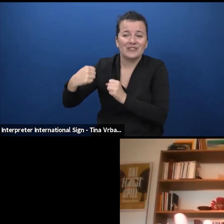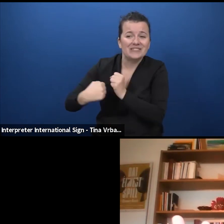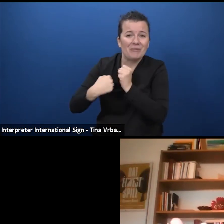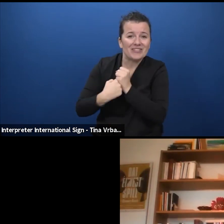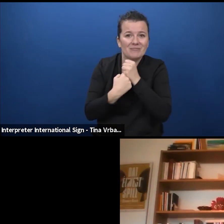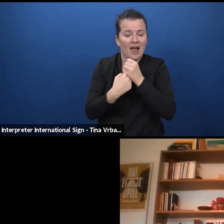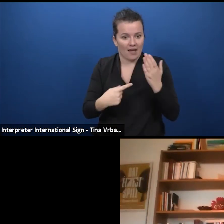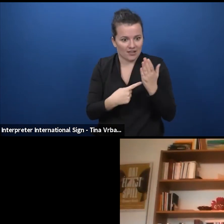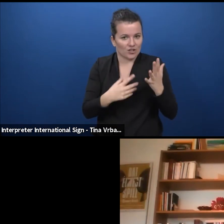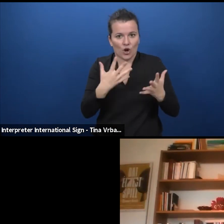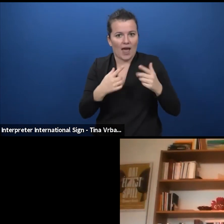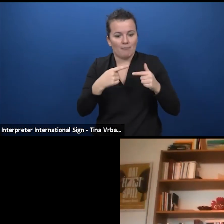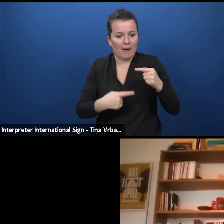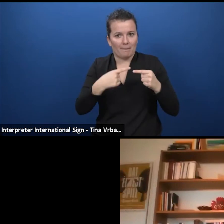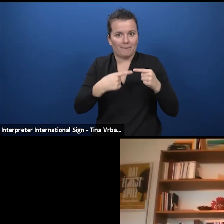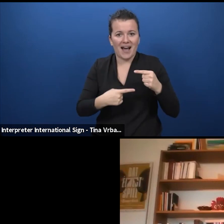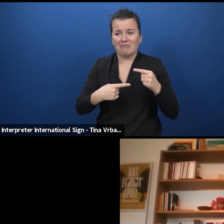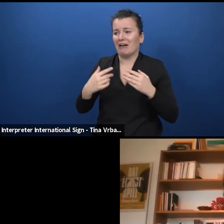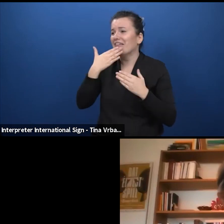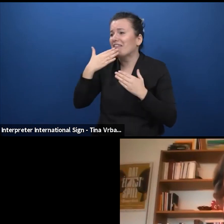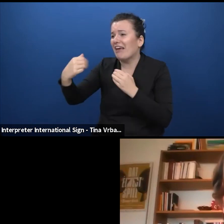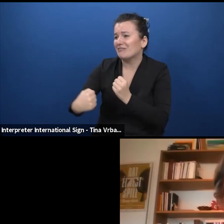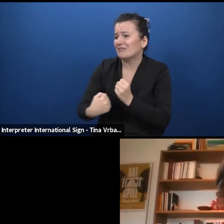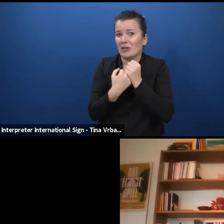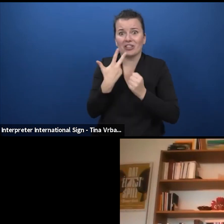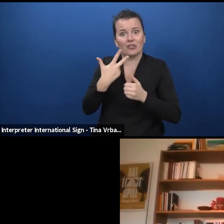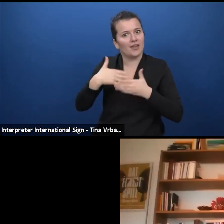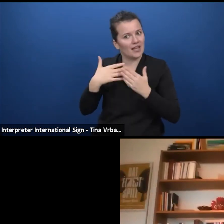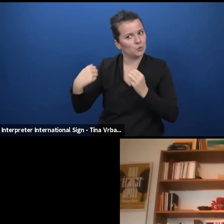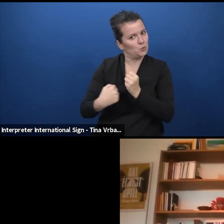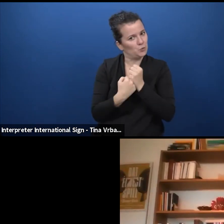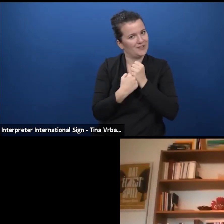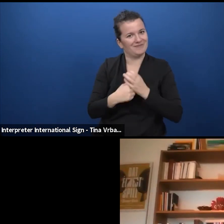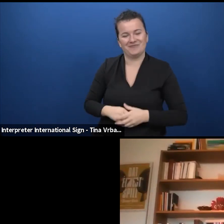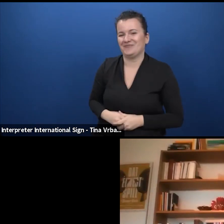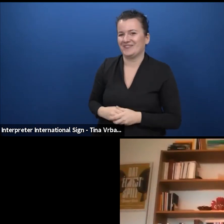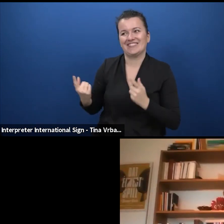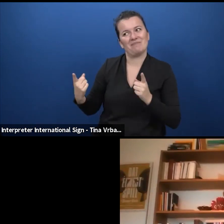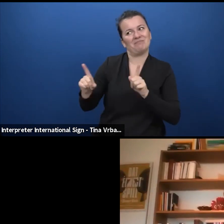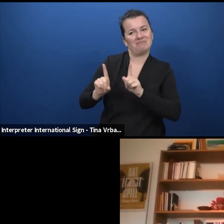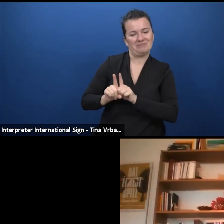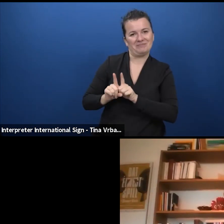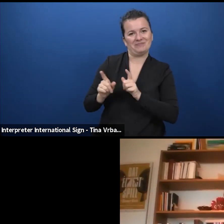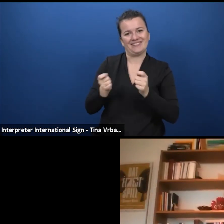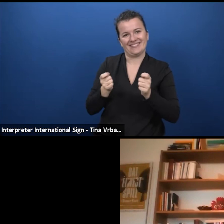technical issues during these three days and for combining me and being such a good